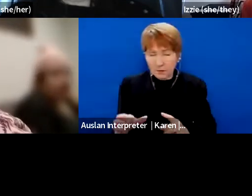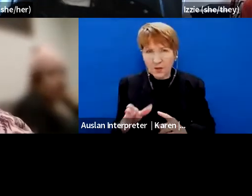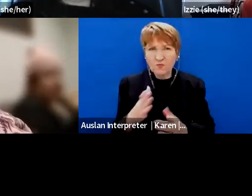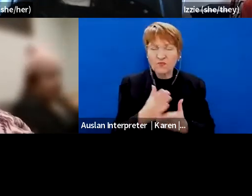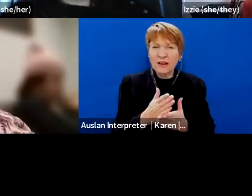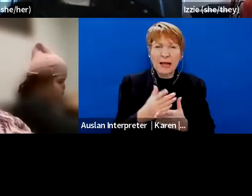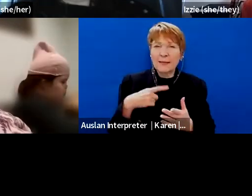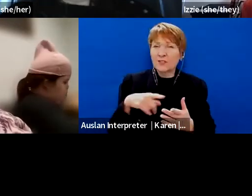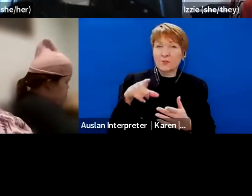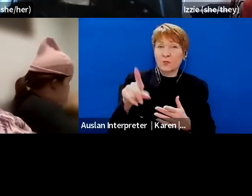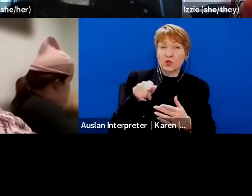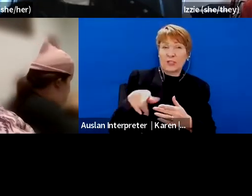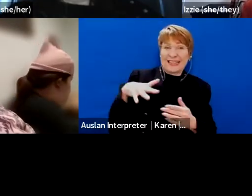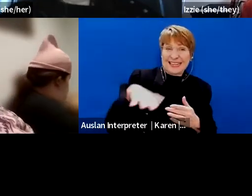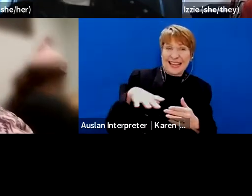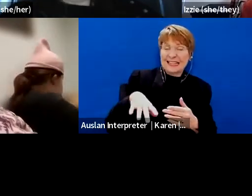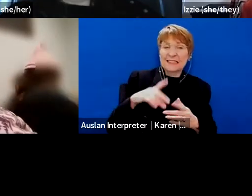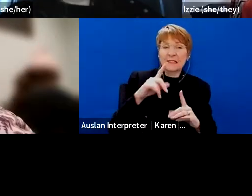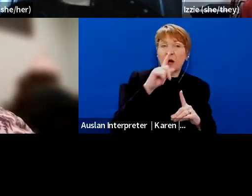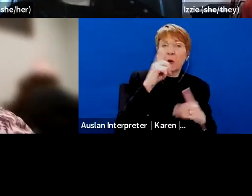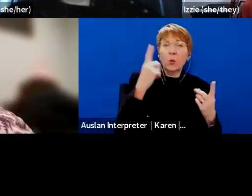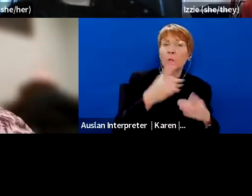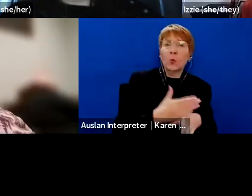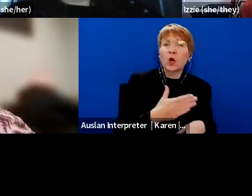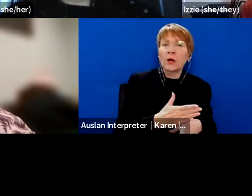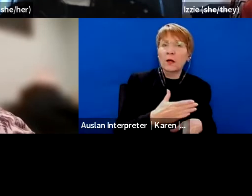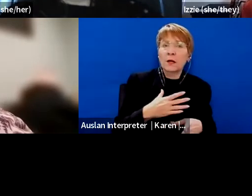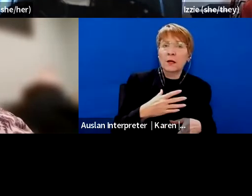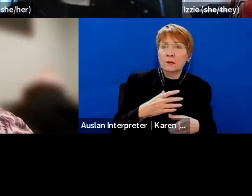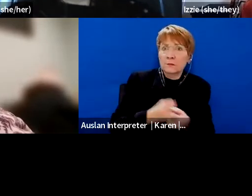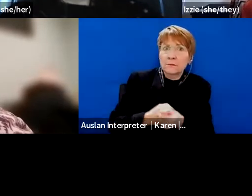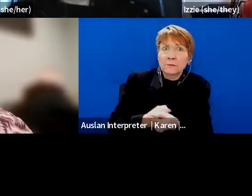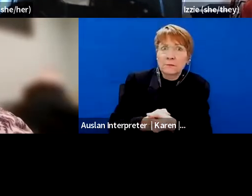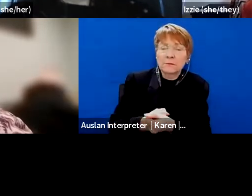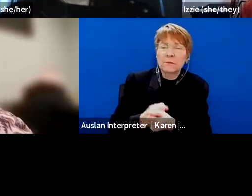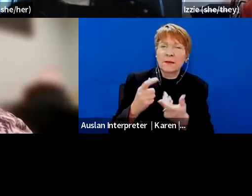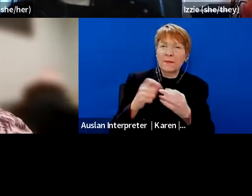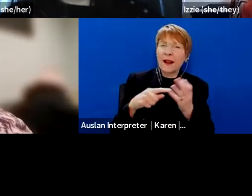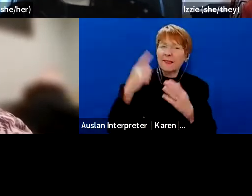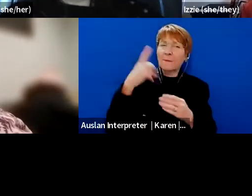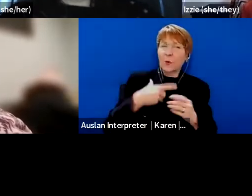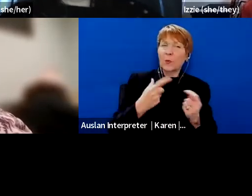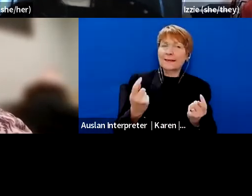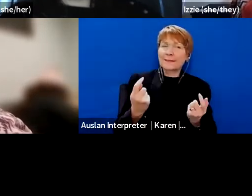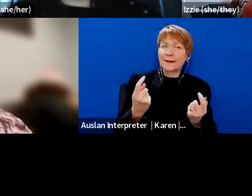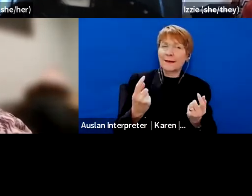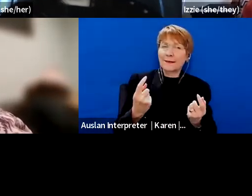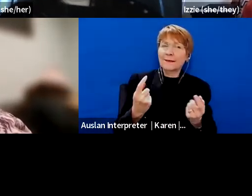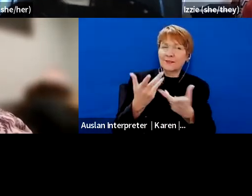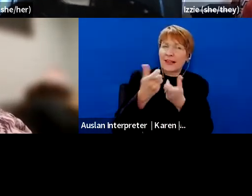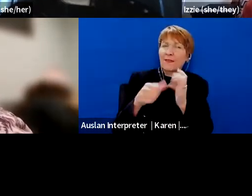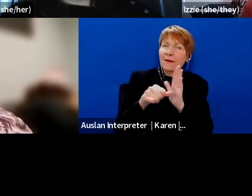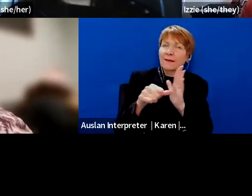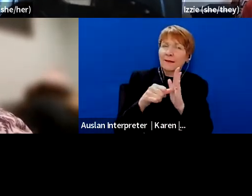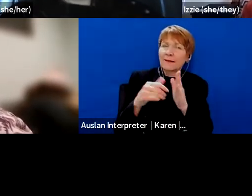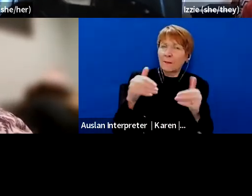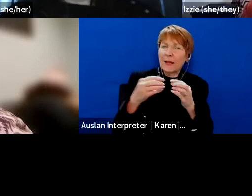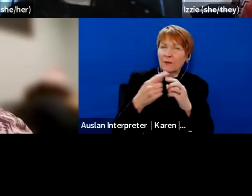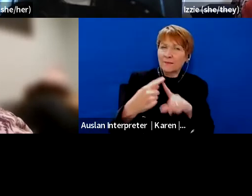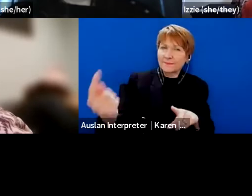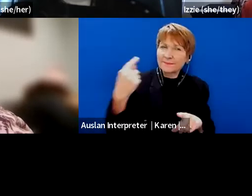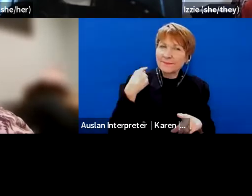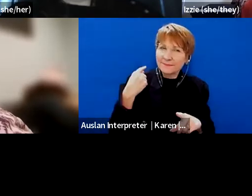a big difference compared to early on. And it's a lot easier. I think it's a lot easier to get the funding these days and what it was.